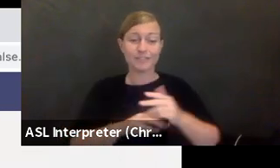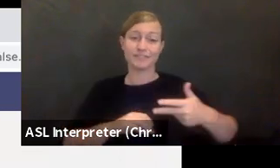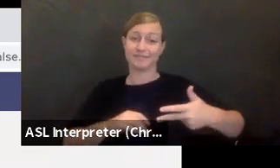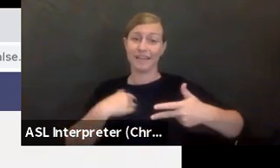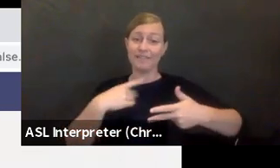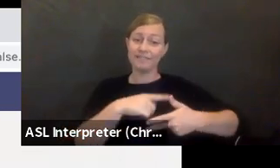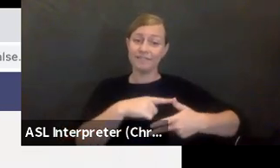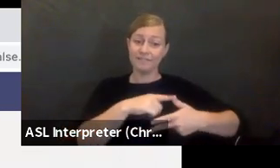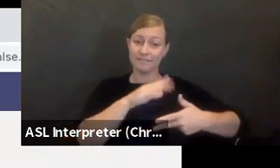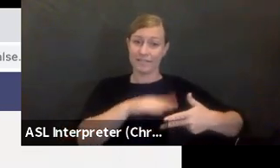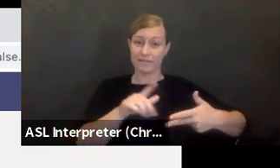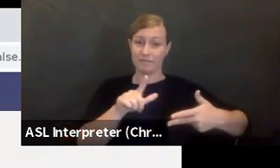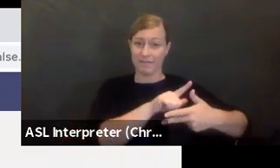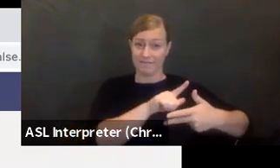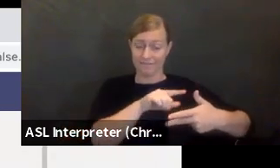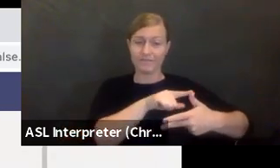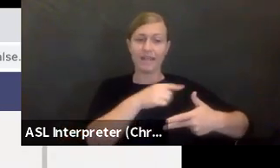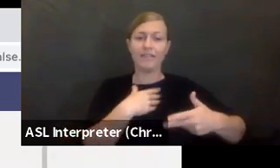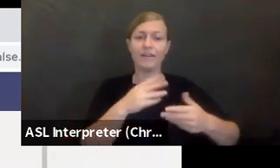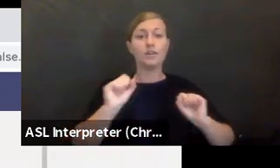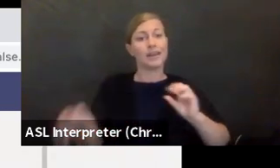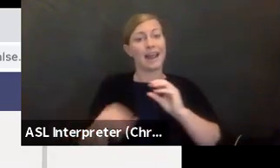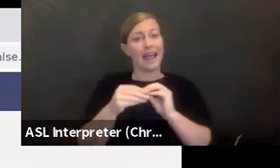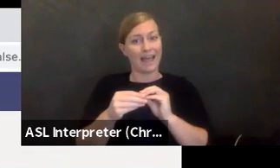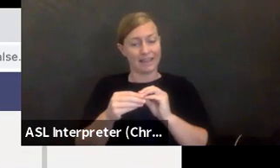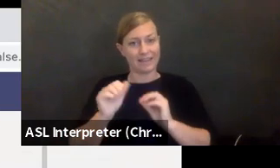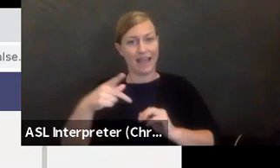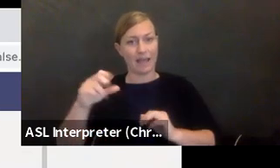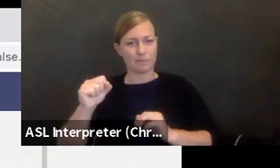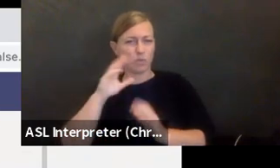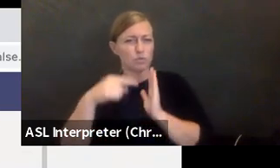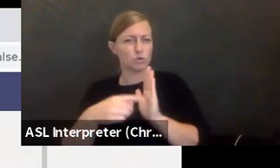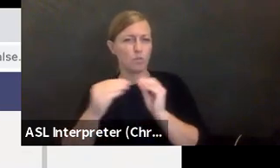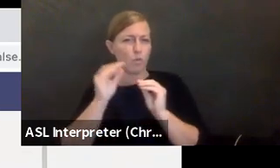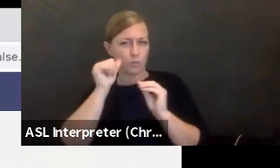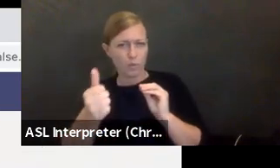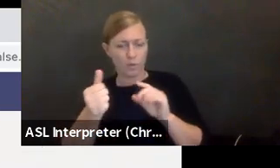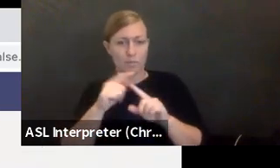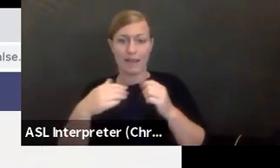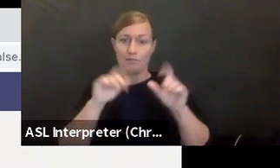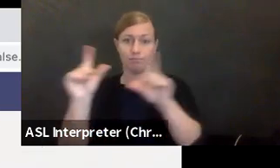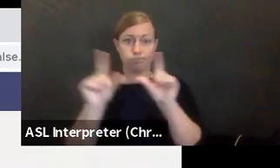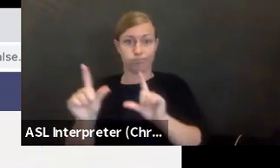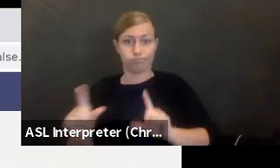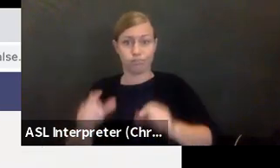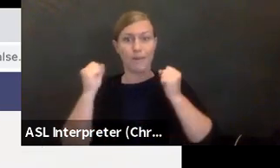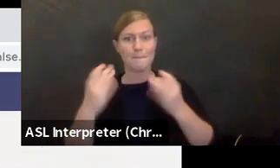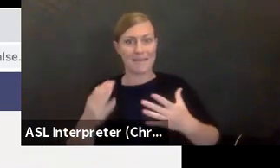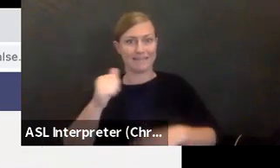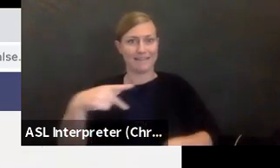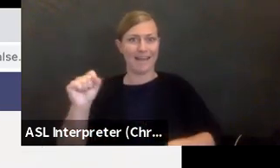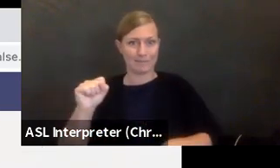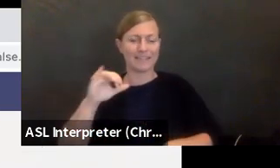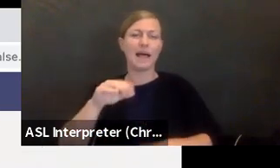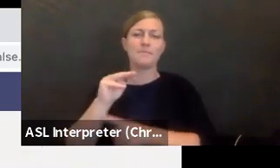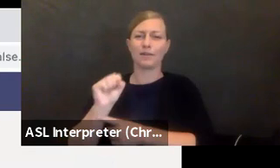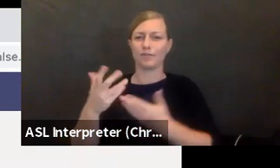them below we have a couple of amazing features,